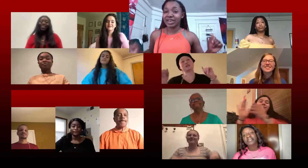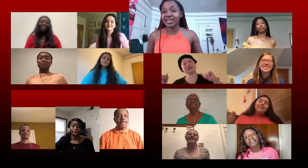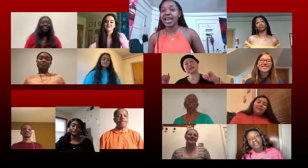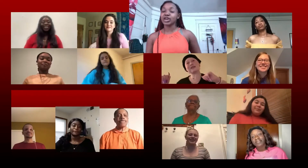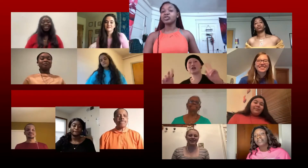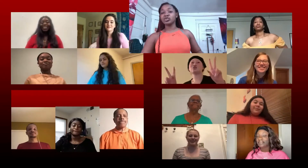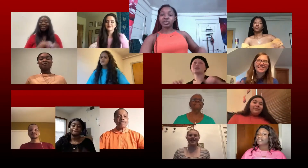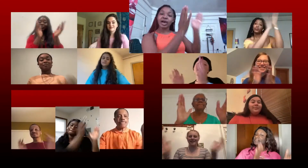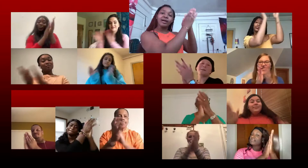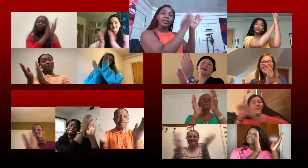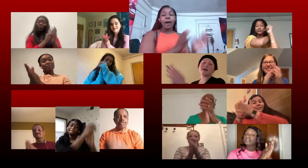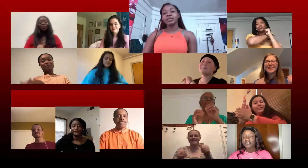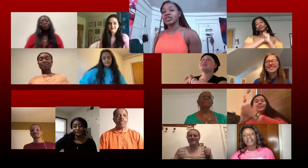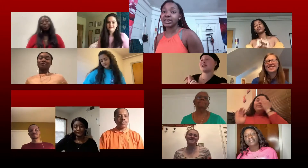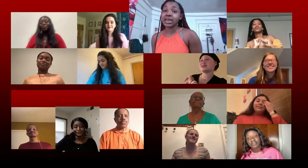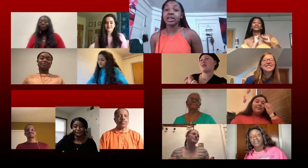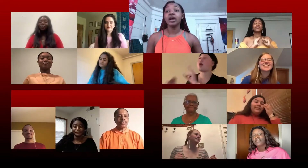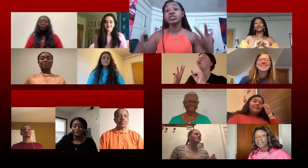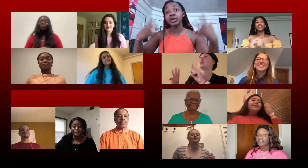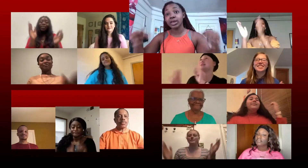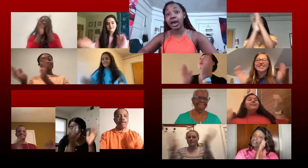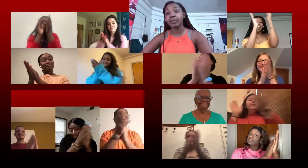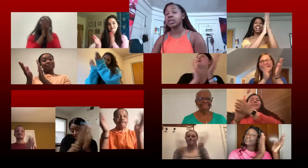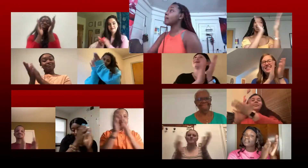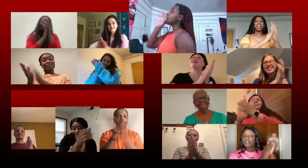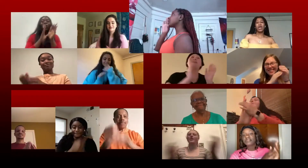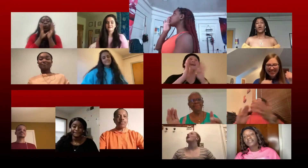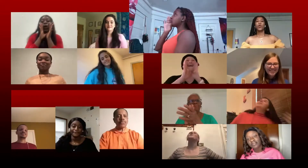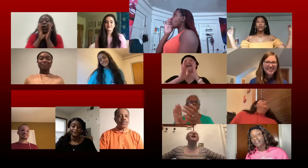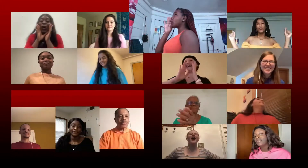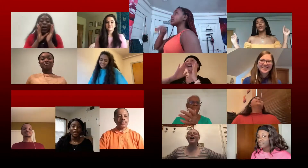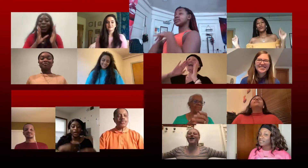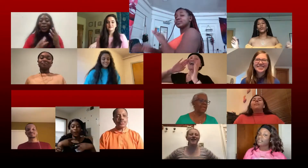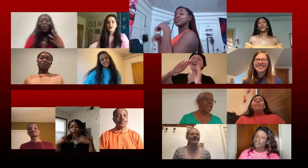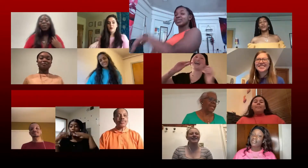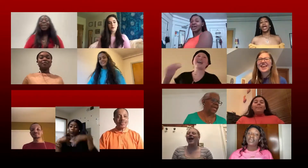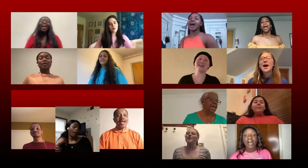Put your hands together two times Put your hands together three times